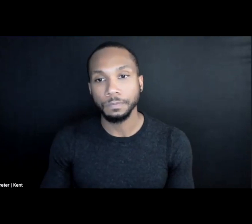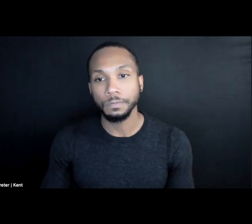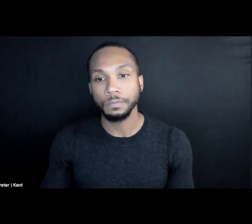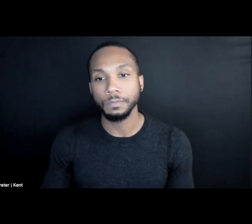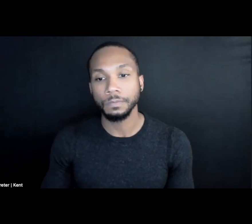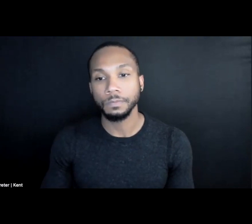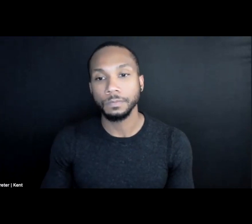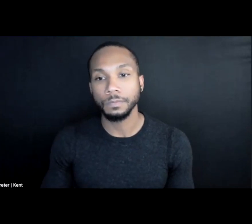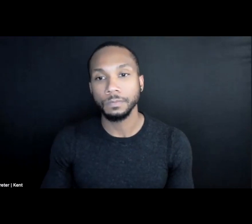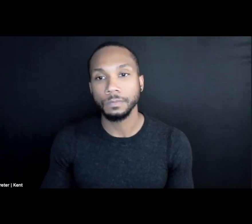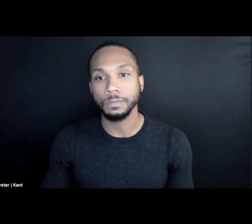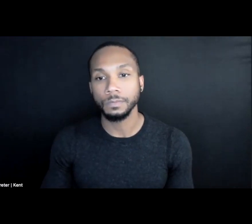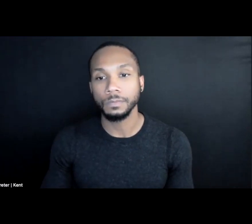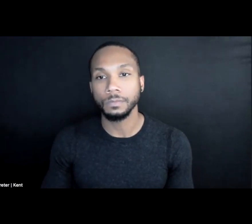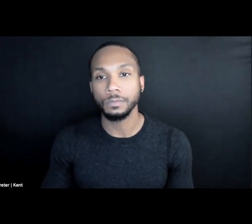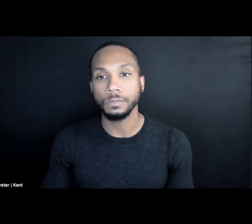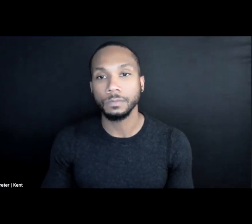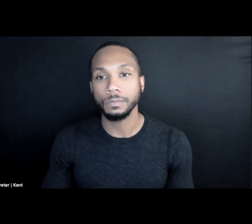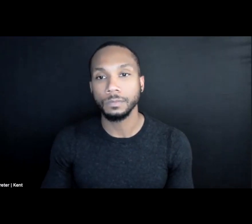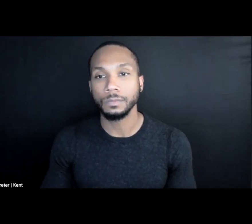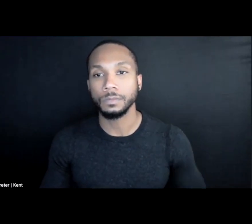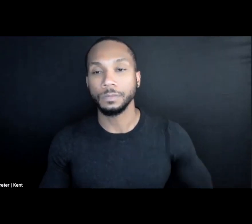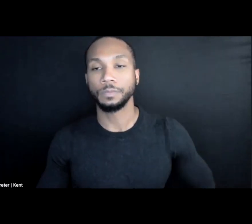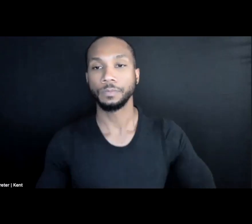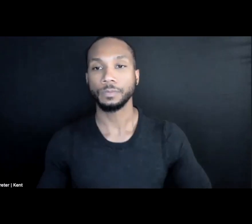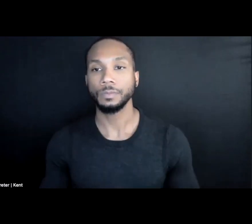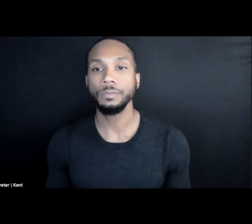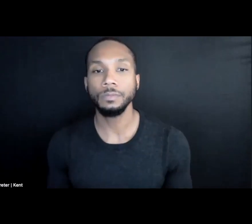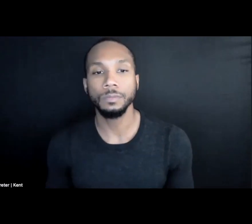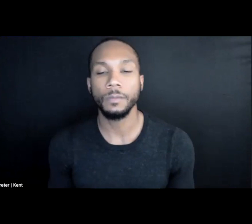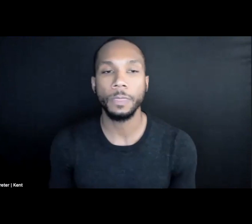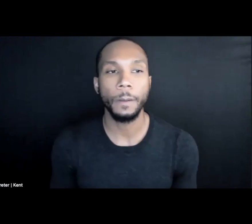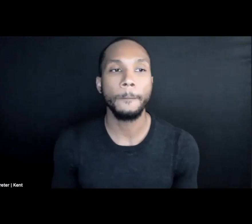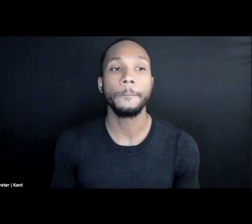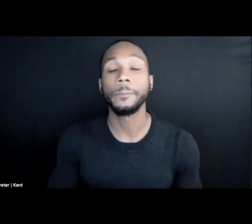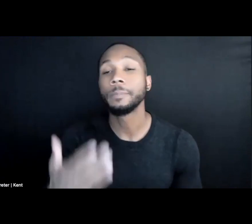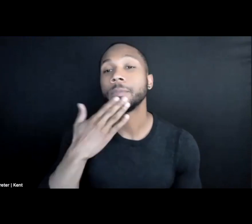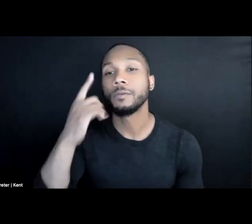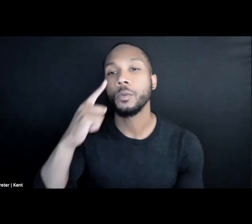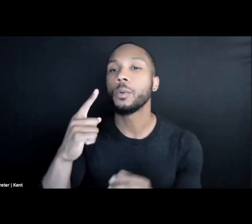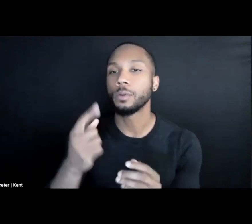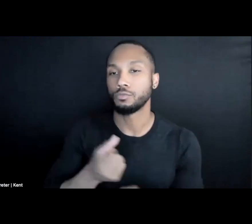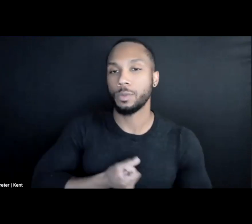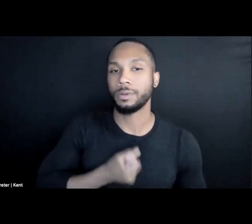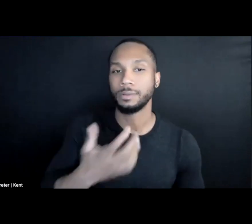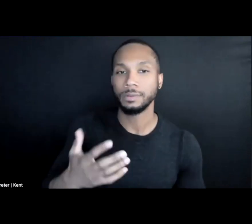Thank you for reading those, Ivana. It was amazing.